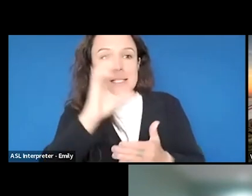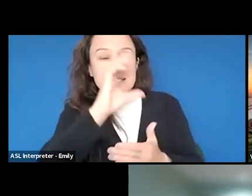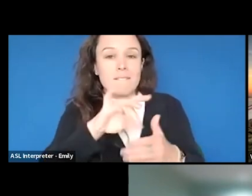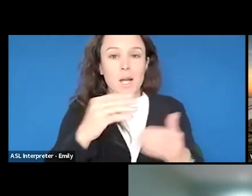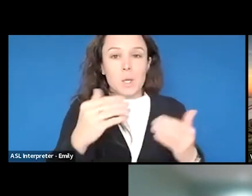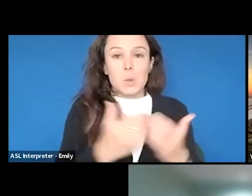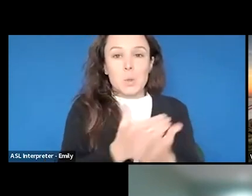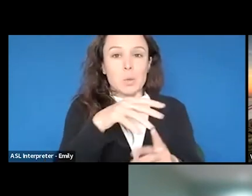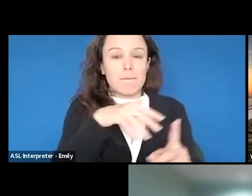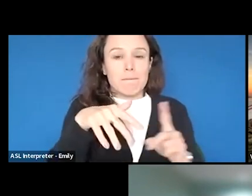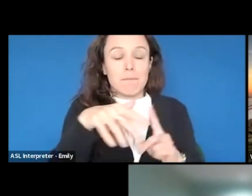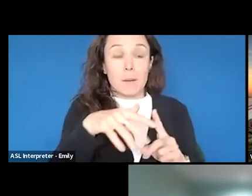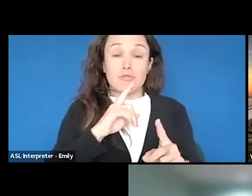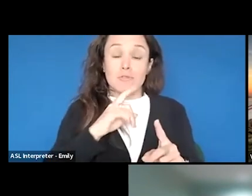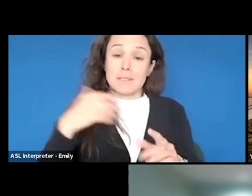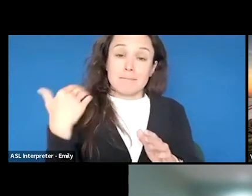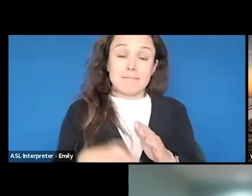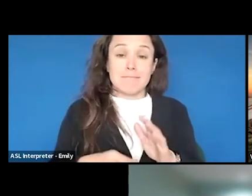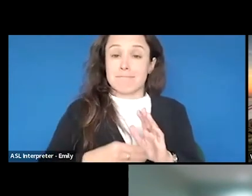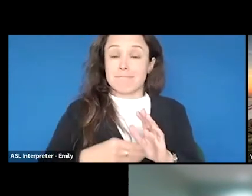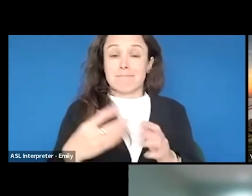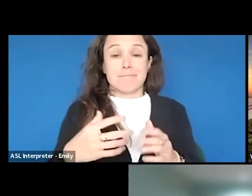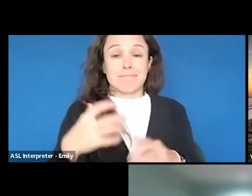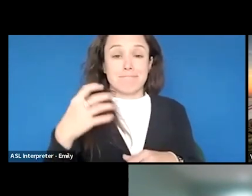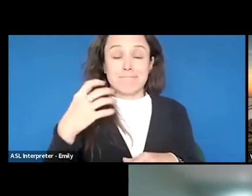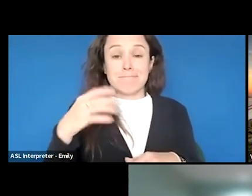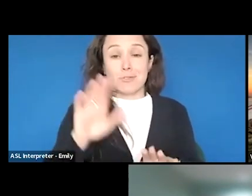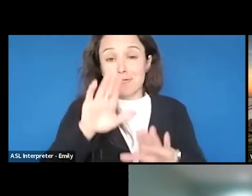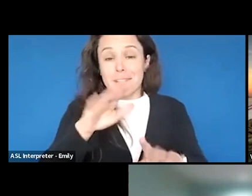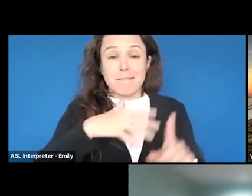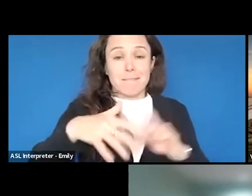rich environments, with a lot of visual information surrounding us and touchable